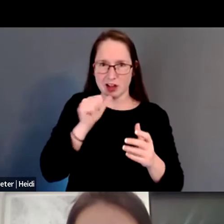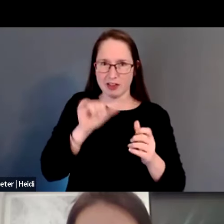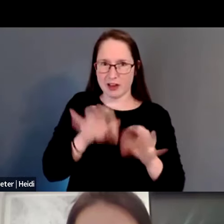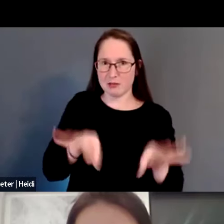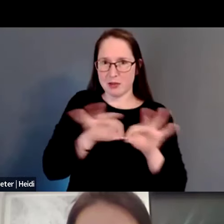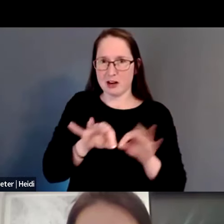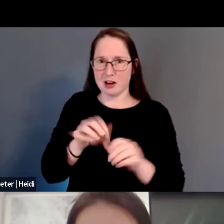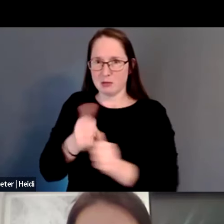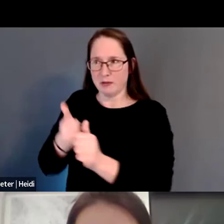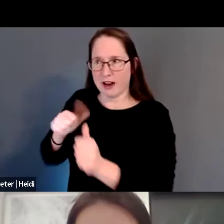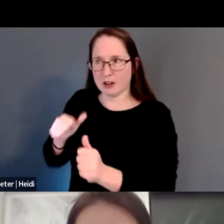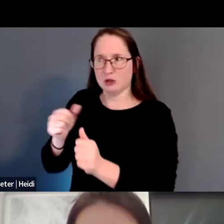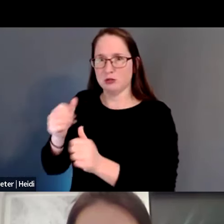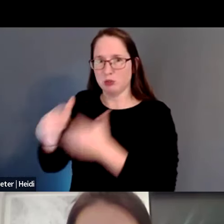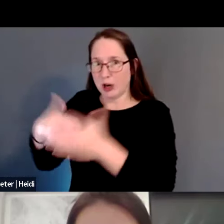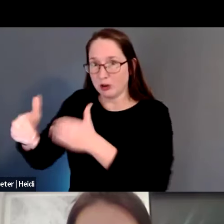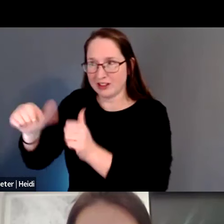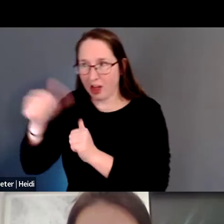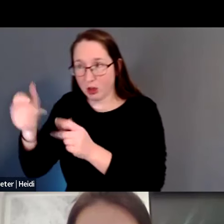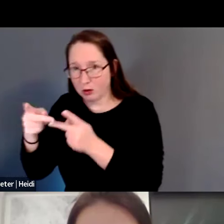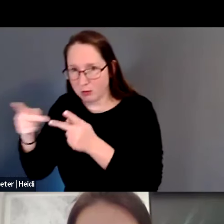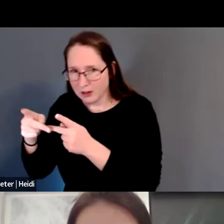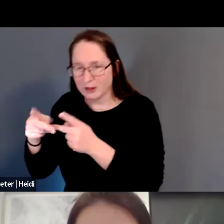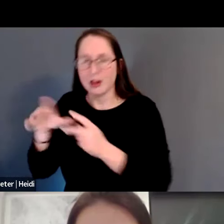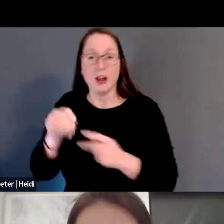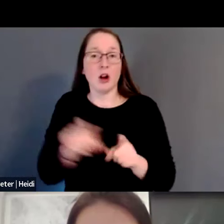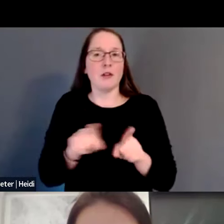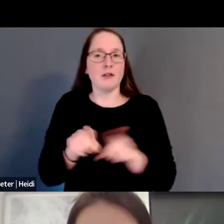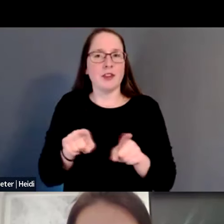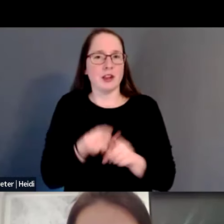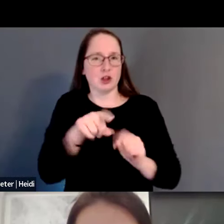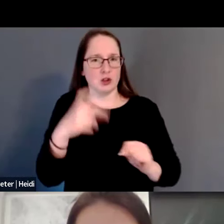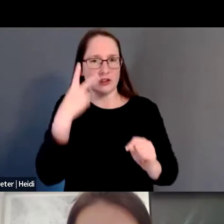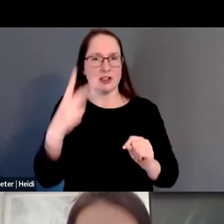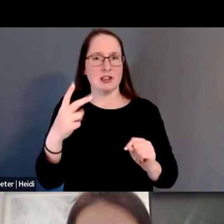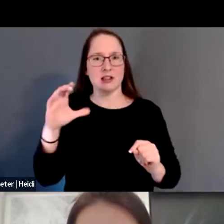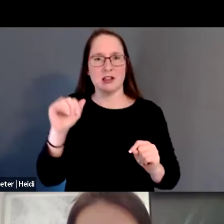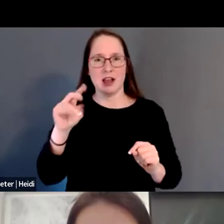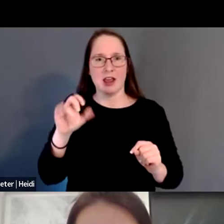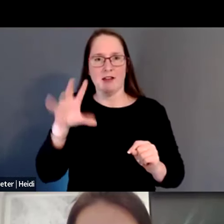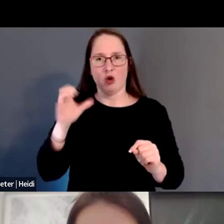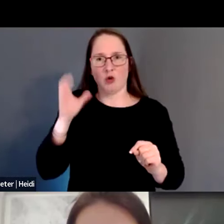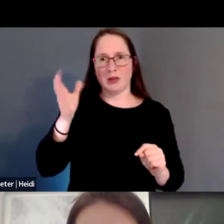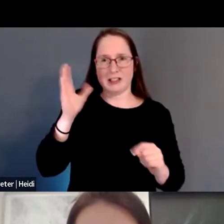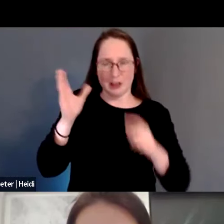That is one question. And the other one, as you may have seen with the Sievo presentation they make reference